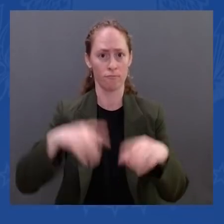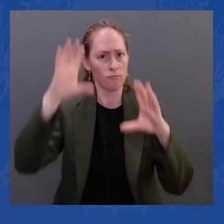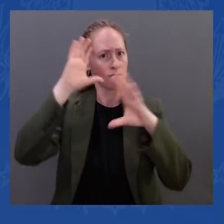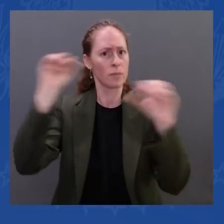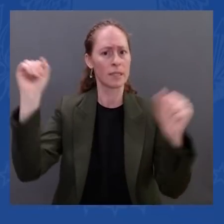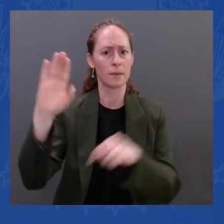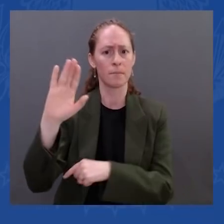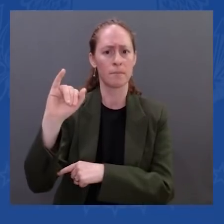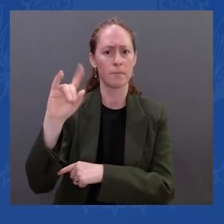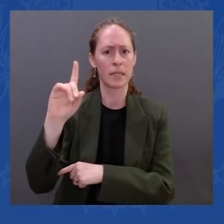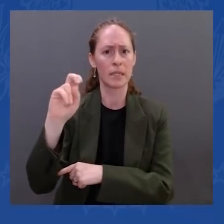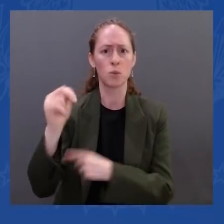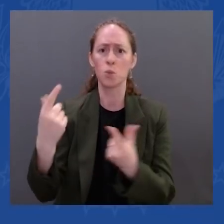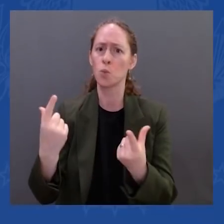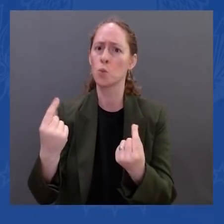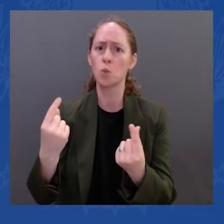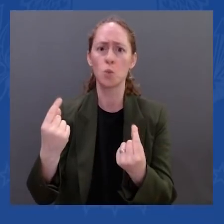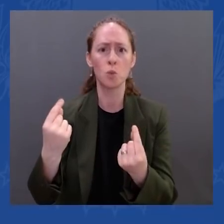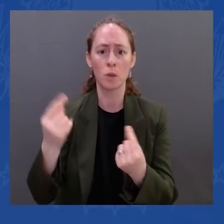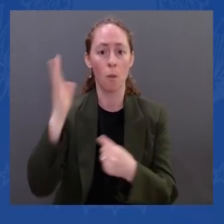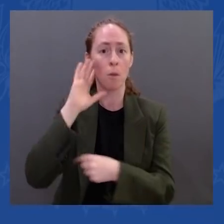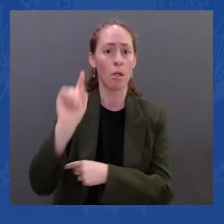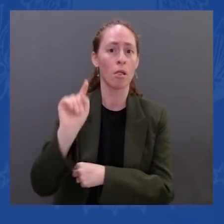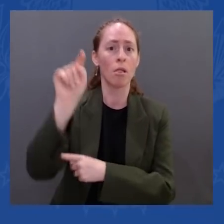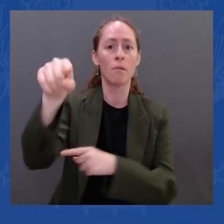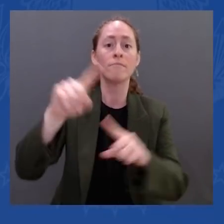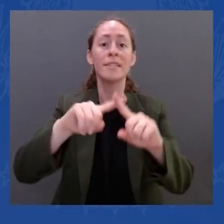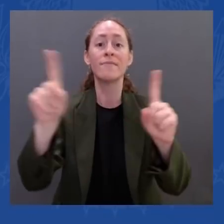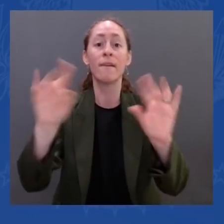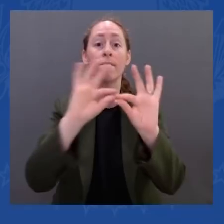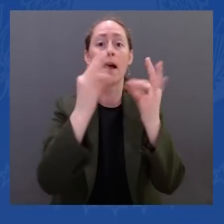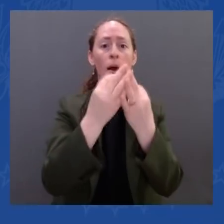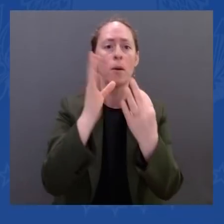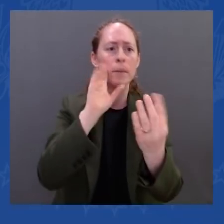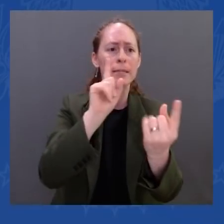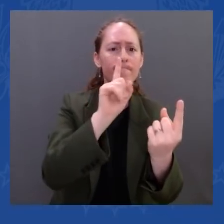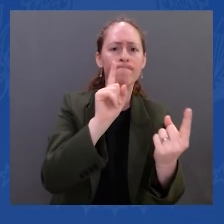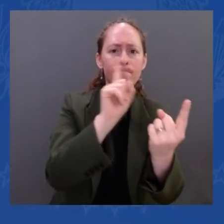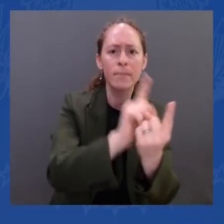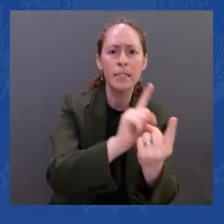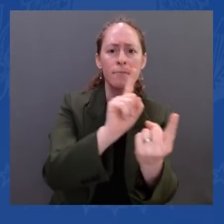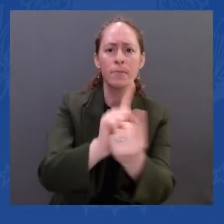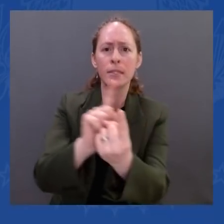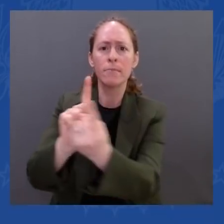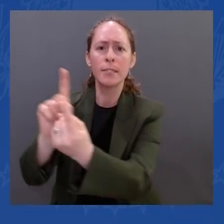with President Biden we affirmed the need to quickly reinforce the deterrence